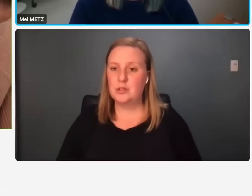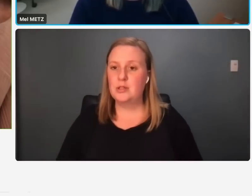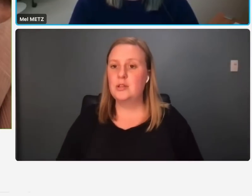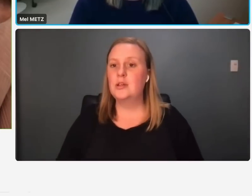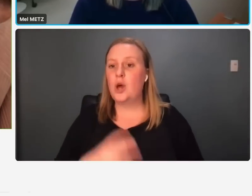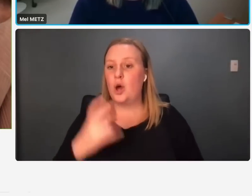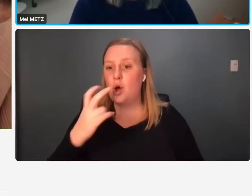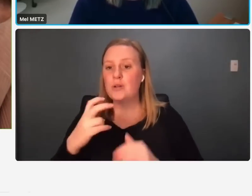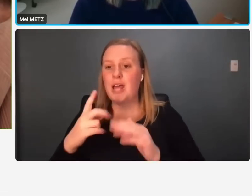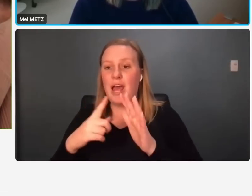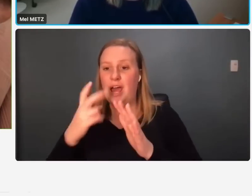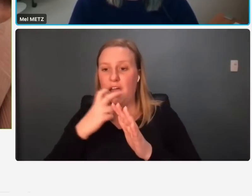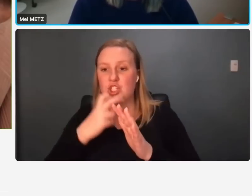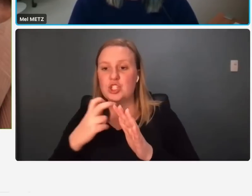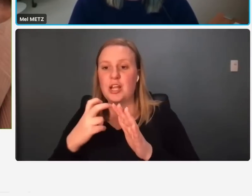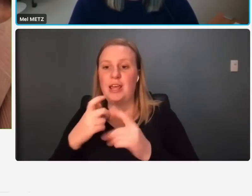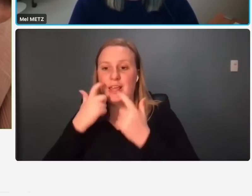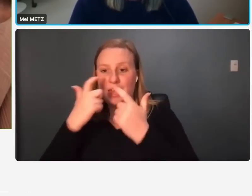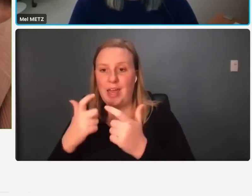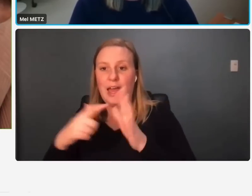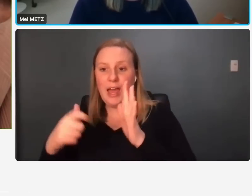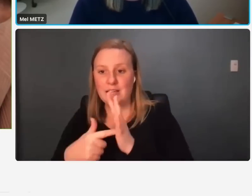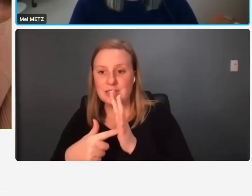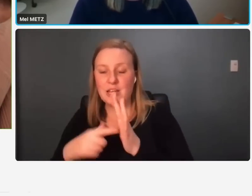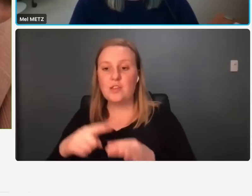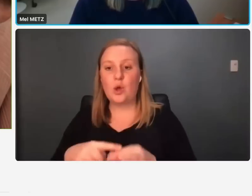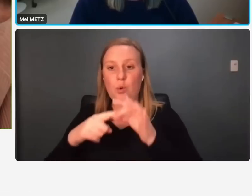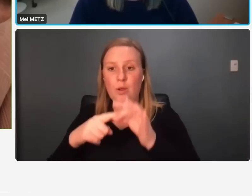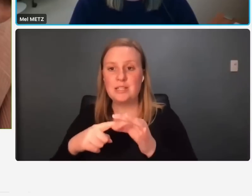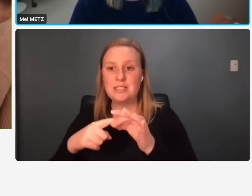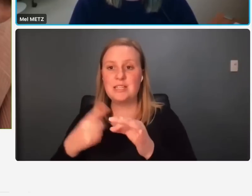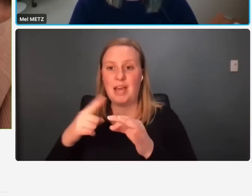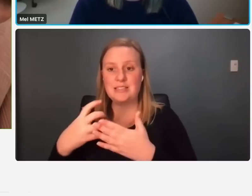Quality and Safety Commission Act. The Royal Commission wasn't explicit about this but it